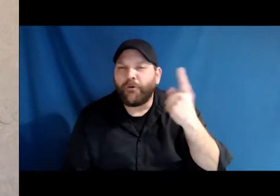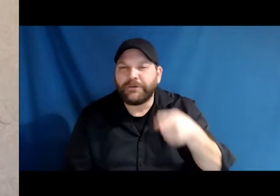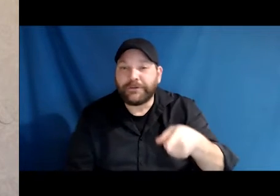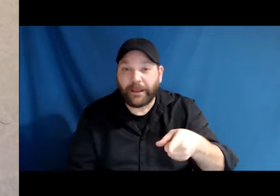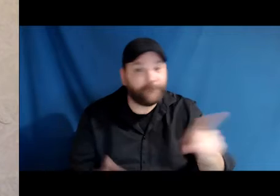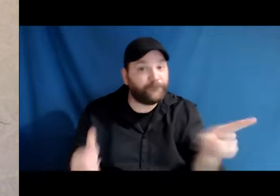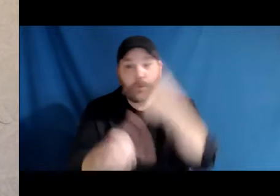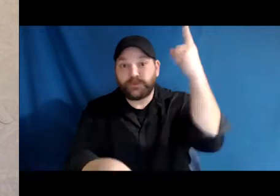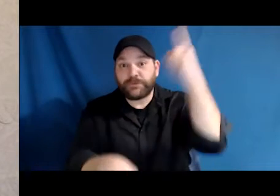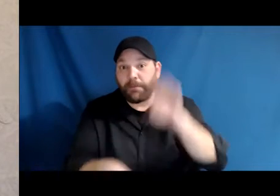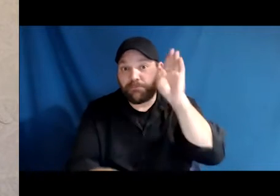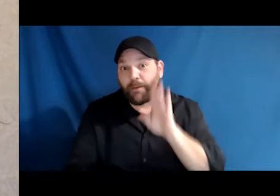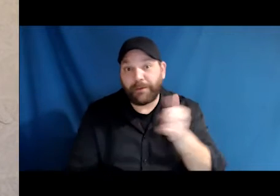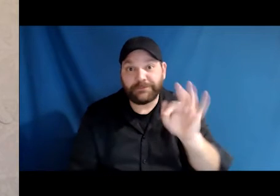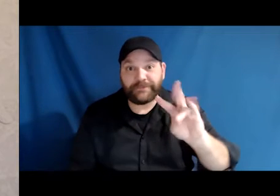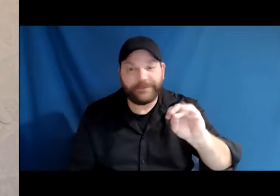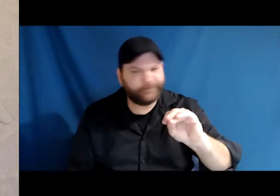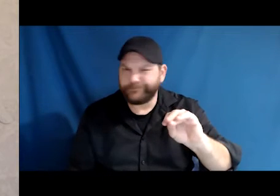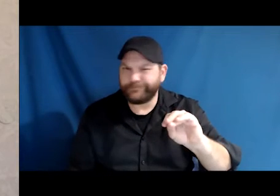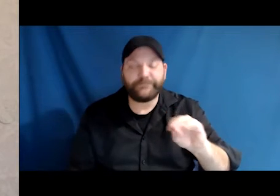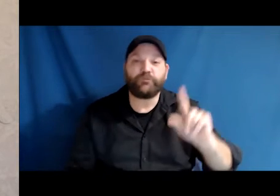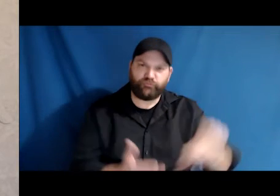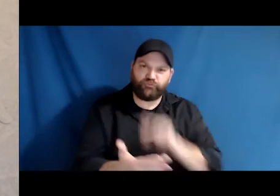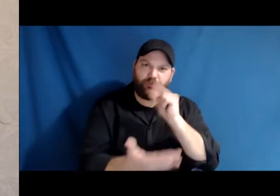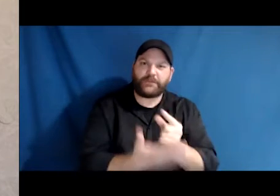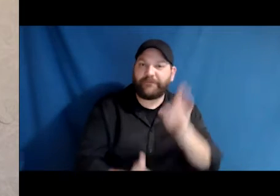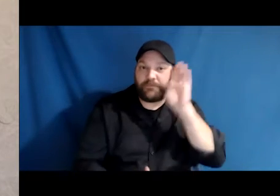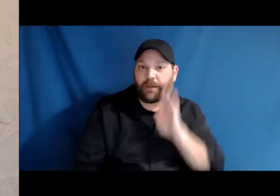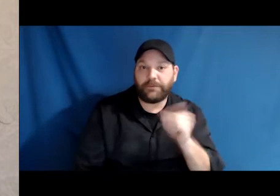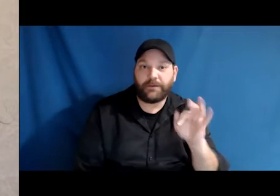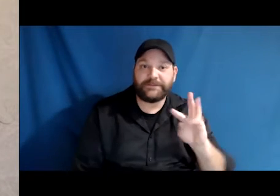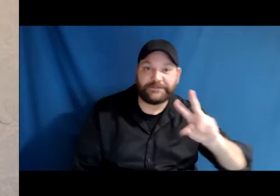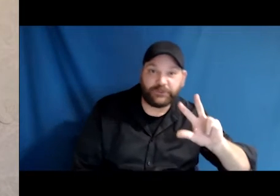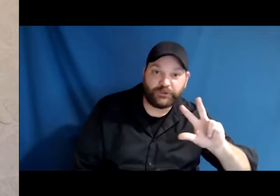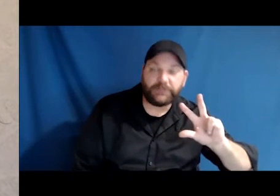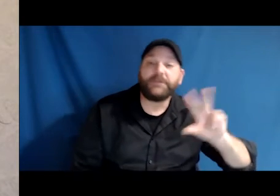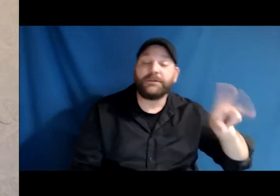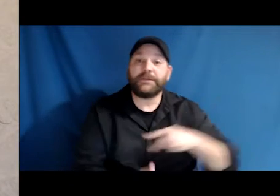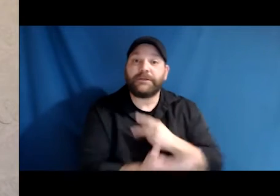He's a graduate of the Class of 1963, he earned his Master's from Brown in 1966.